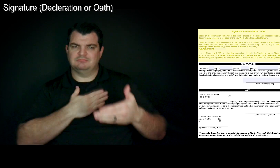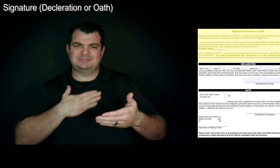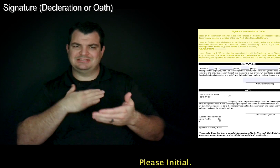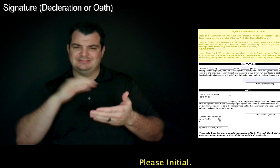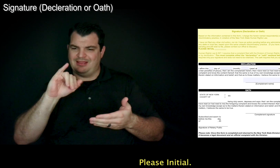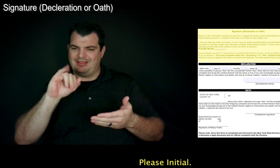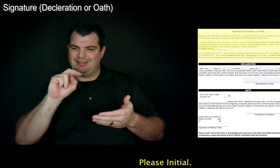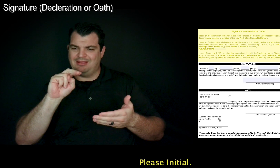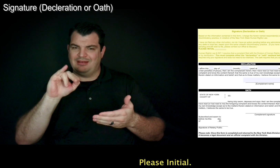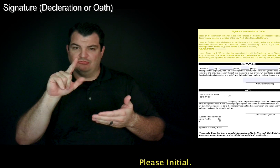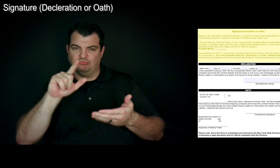Please Initial.